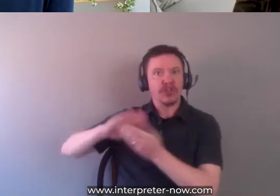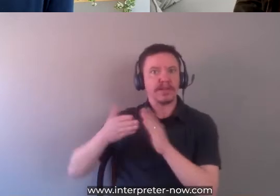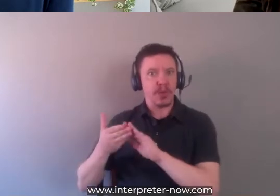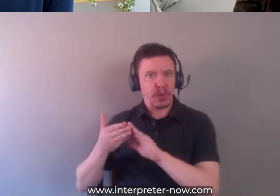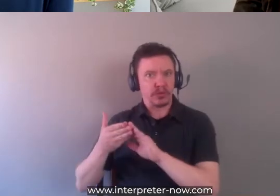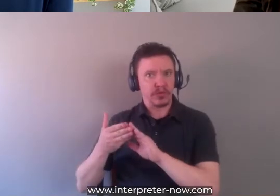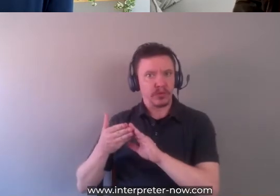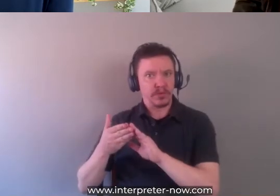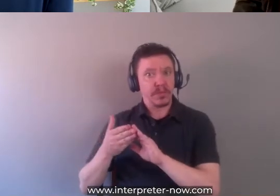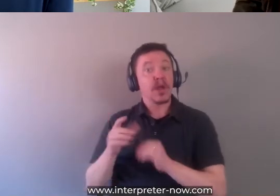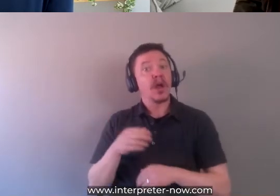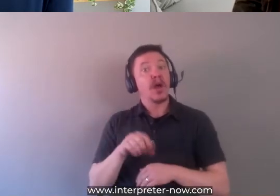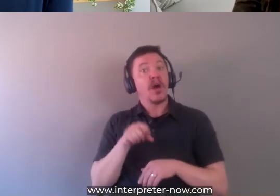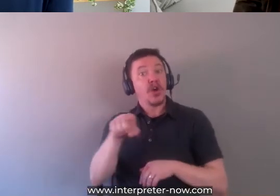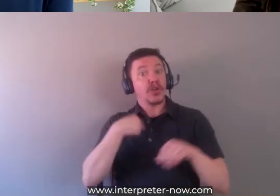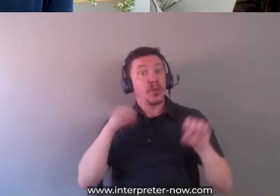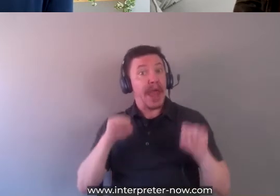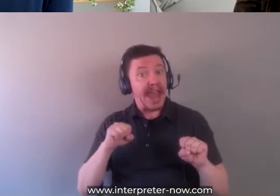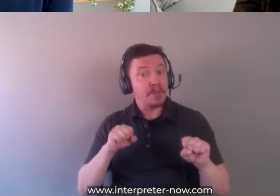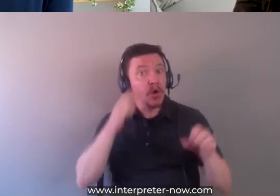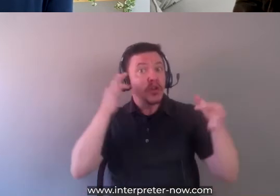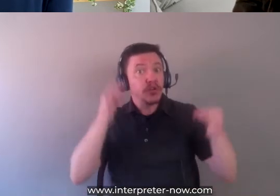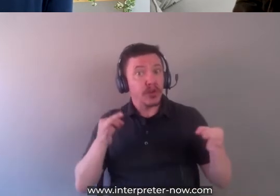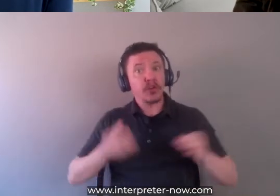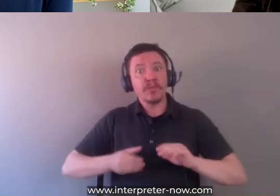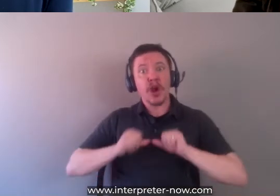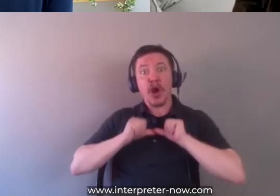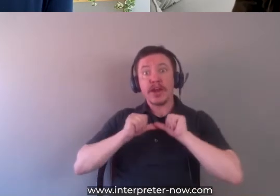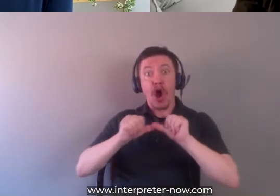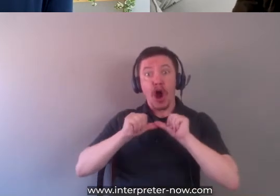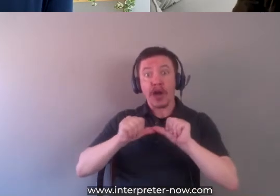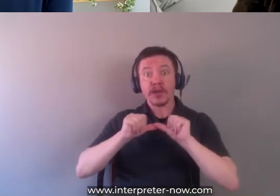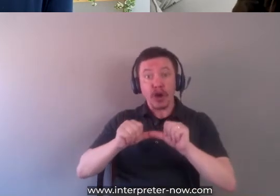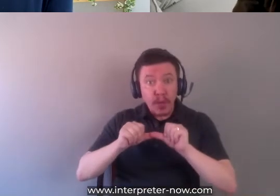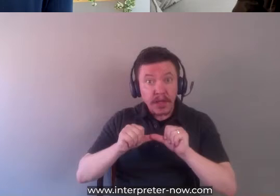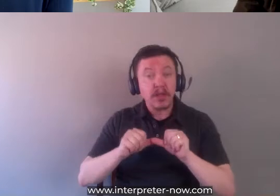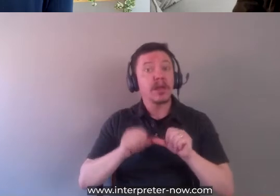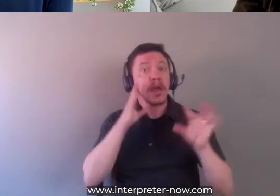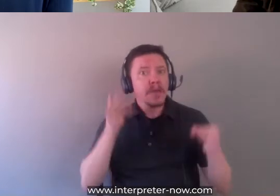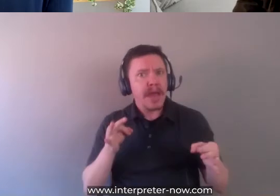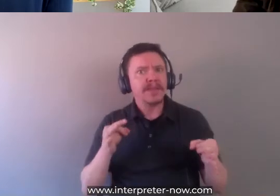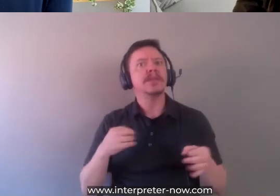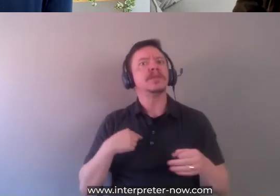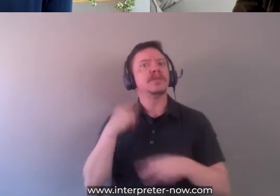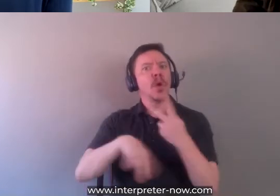Are you able to determine, on an ongoing basis, what kinds of impact your software programmes